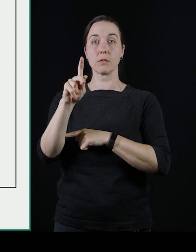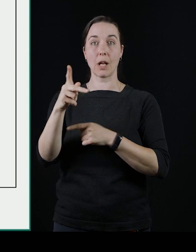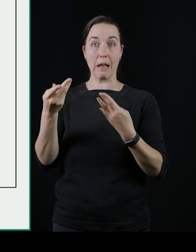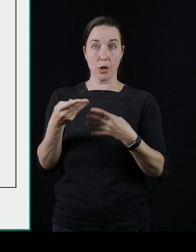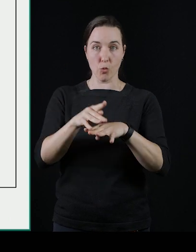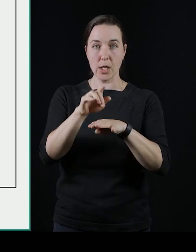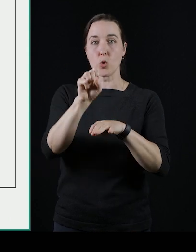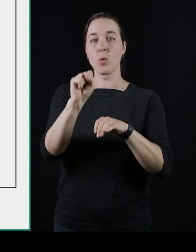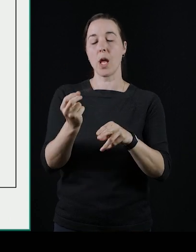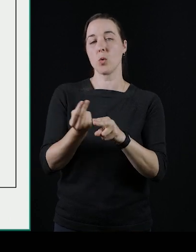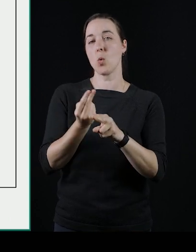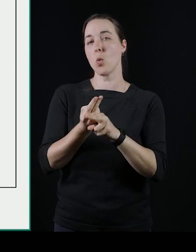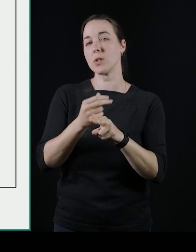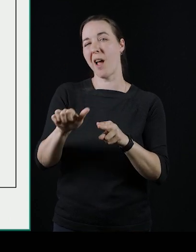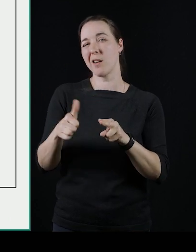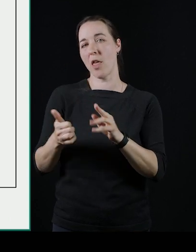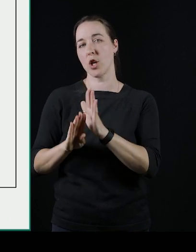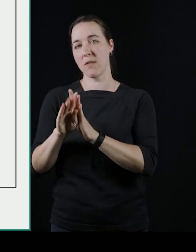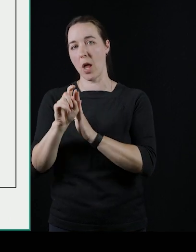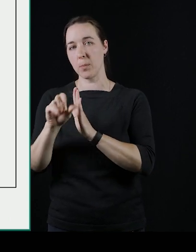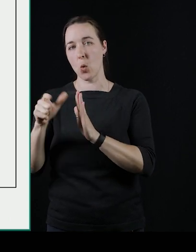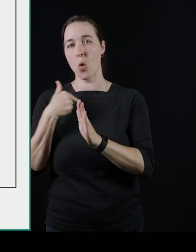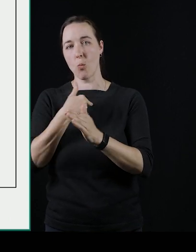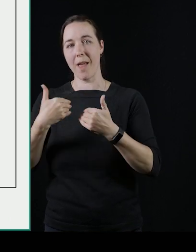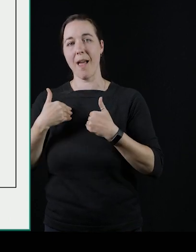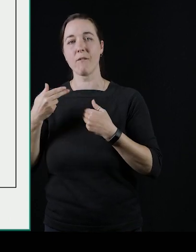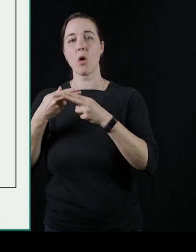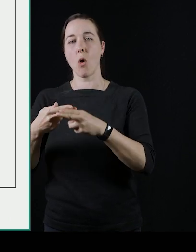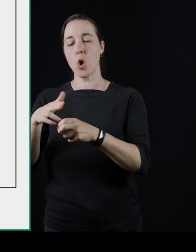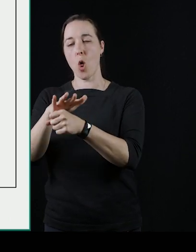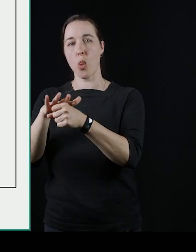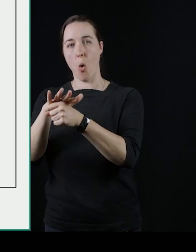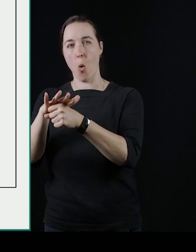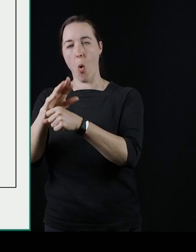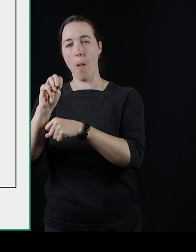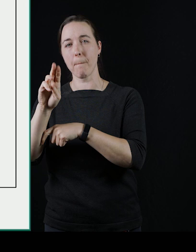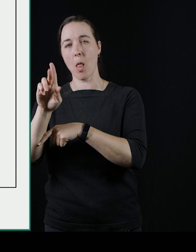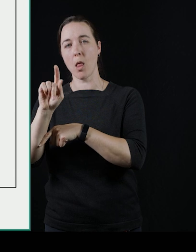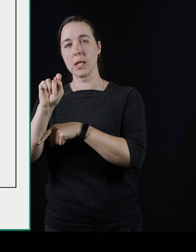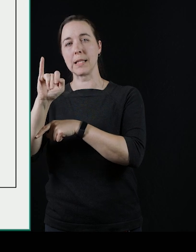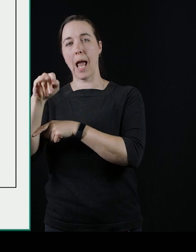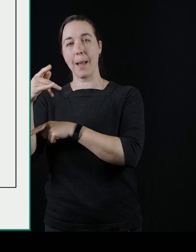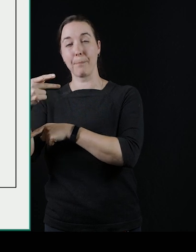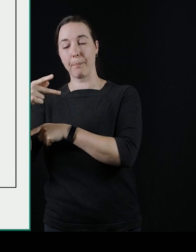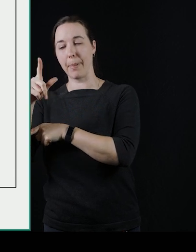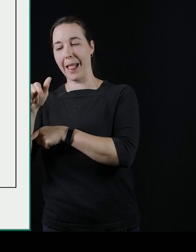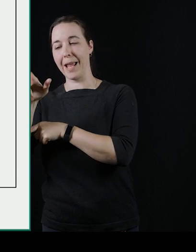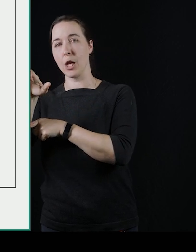you can use an open-source developer tool we have called local multiplayer agent that basically will validate